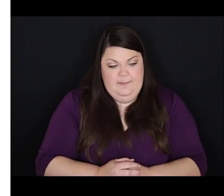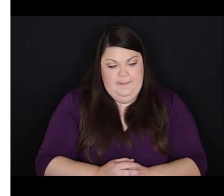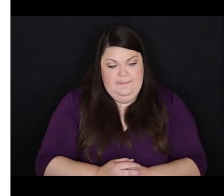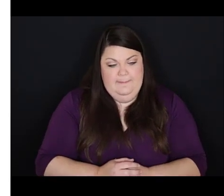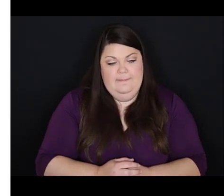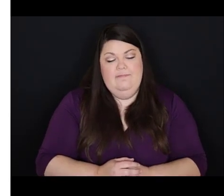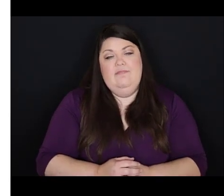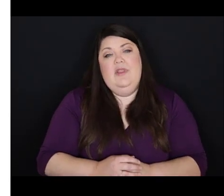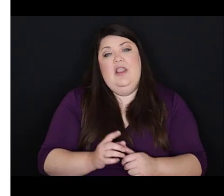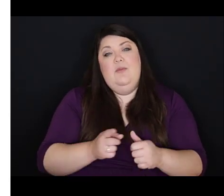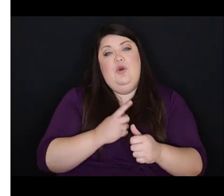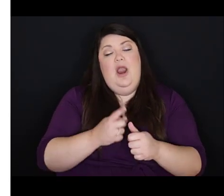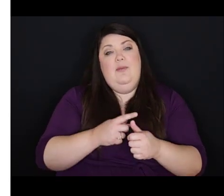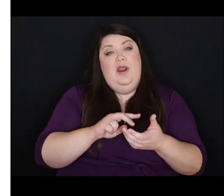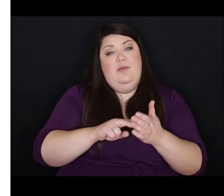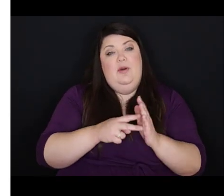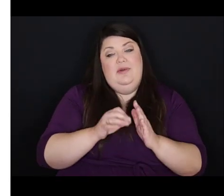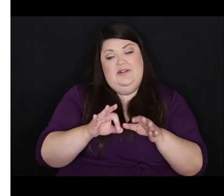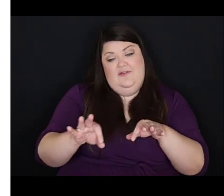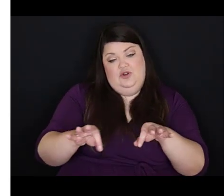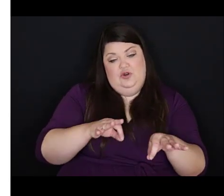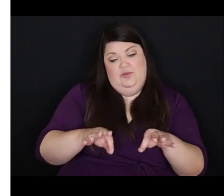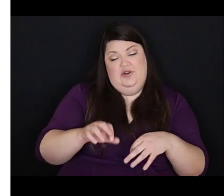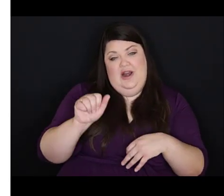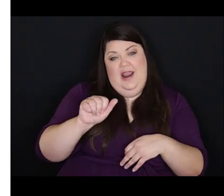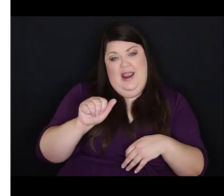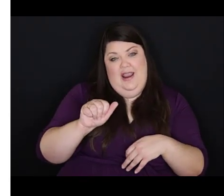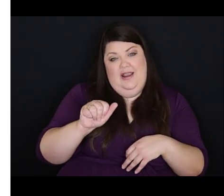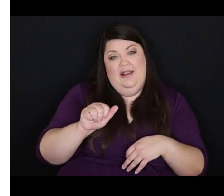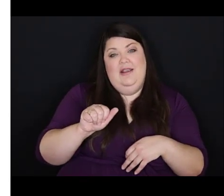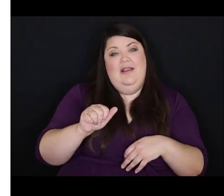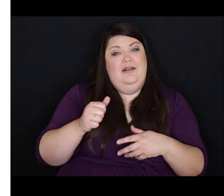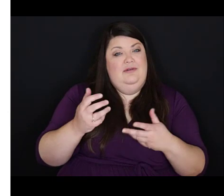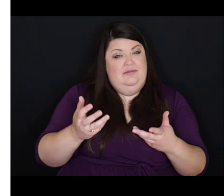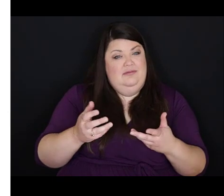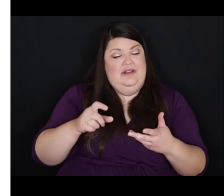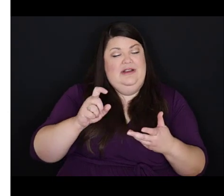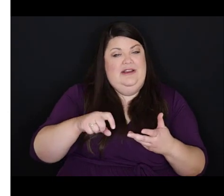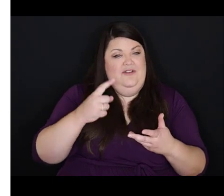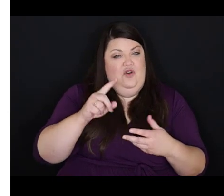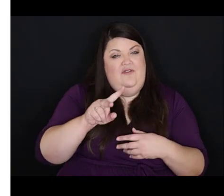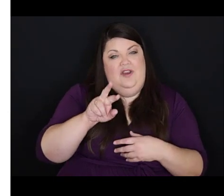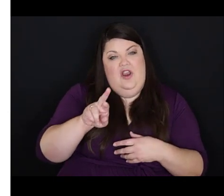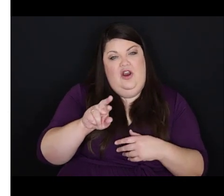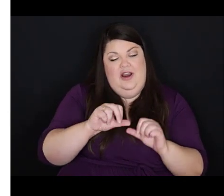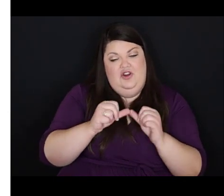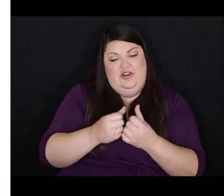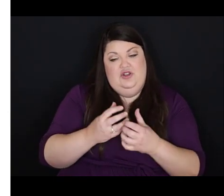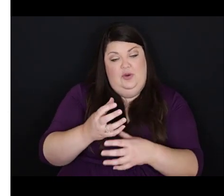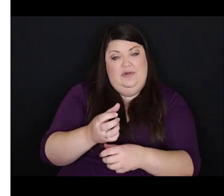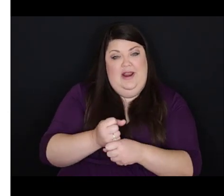The primary purpose of Description (a) remains the need for VR agencies to obtain and document